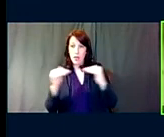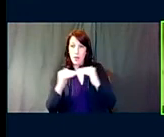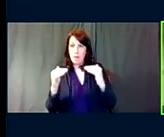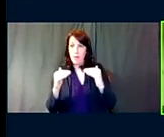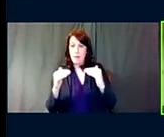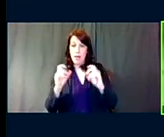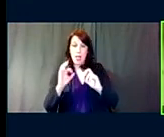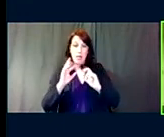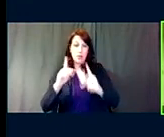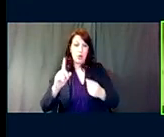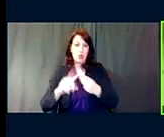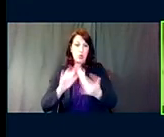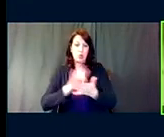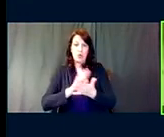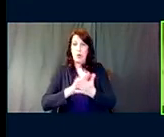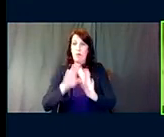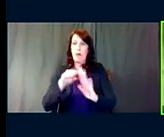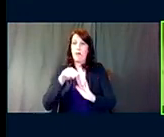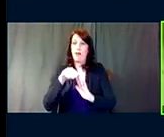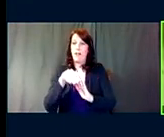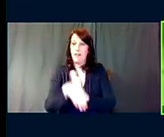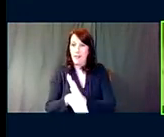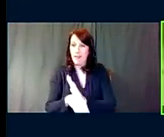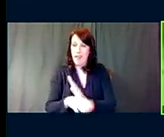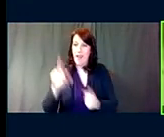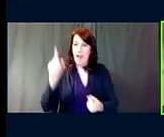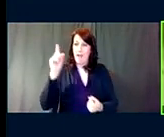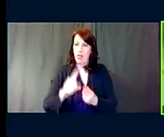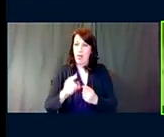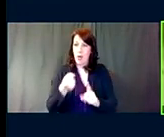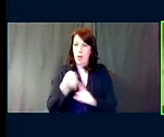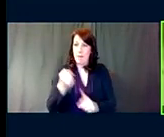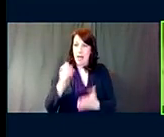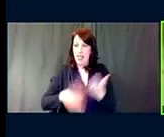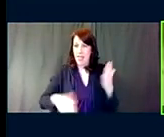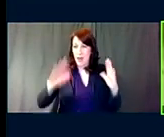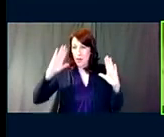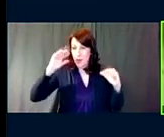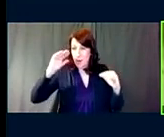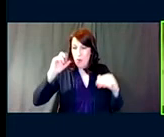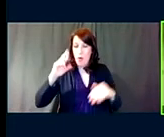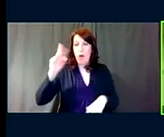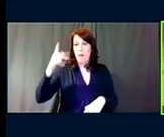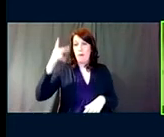EVERYBODY GOES TO SCHOOL, RETURN TO SCHOOL MIGHT GO DOWN AND HAVE YOU LOWER EFFECT THAN YOU WERE HOPING.